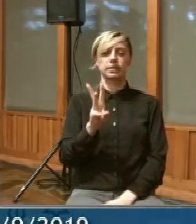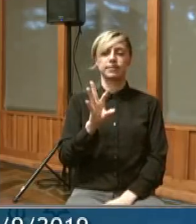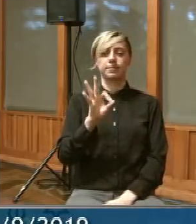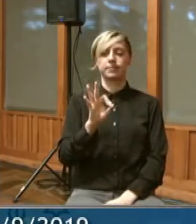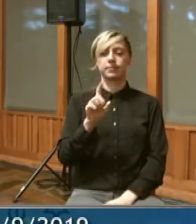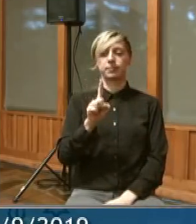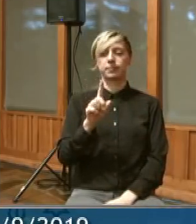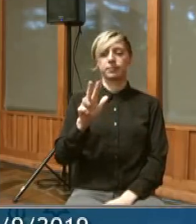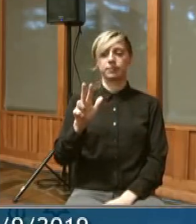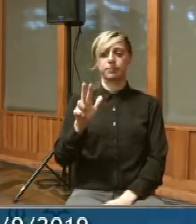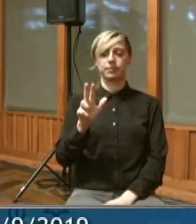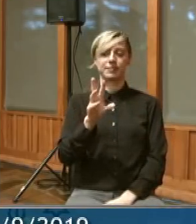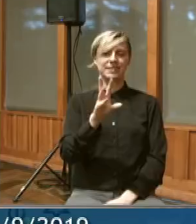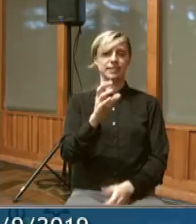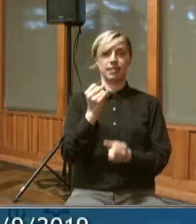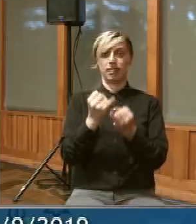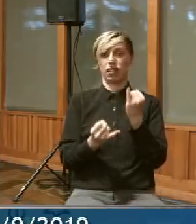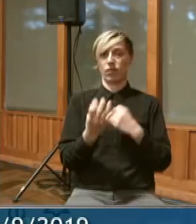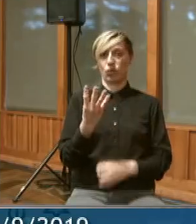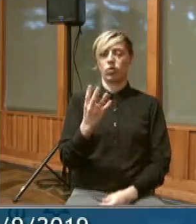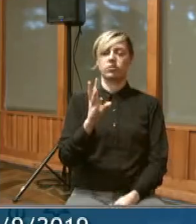WE DON'T NEED TO WAIT UNTIL ALL HAVE BEEN CALLED.